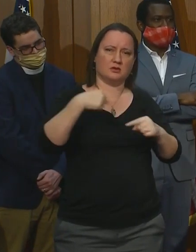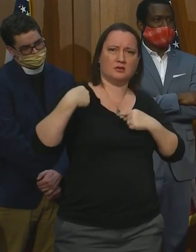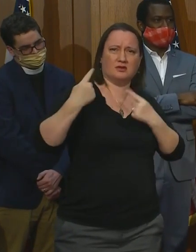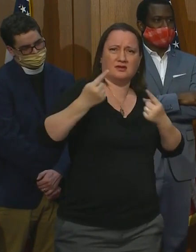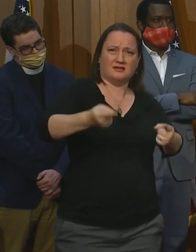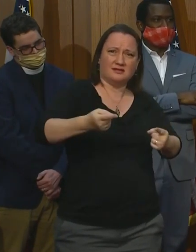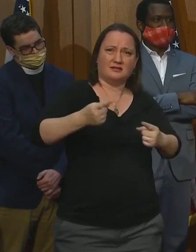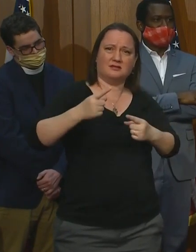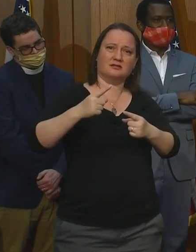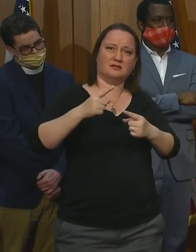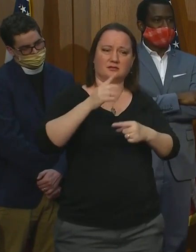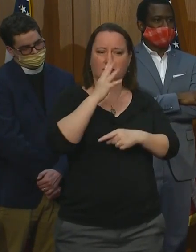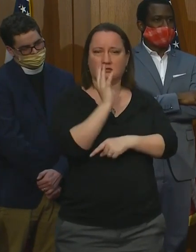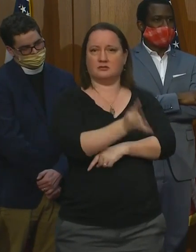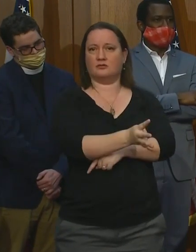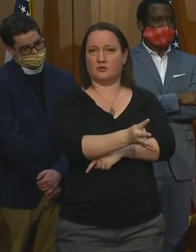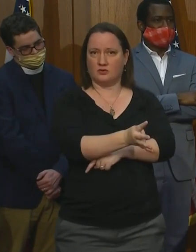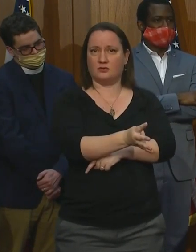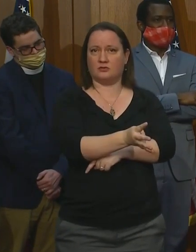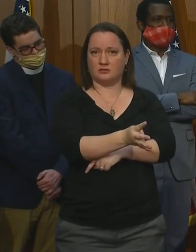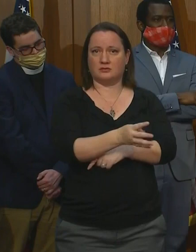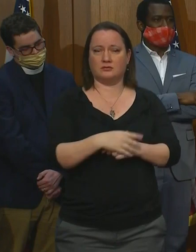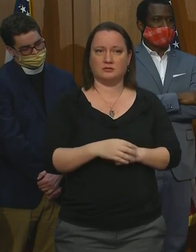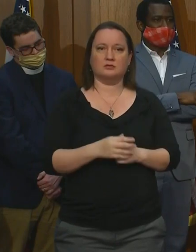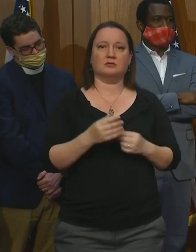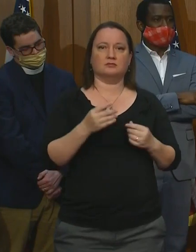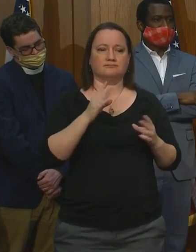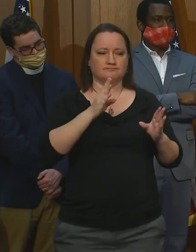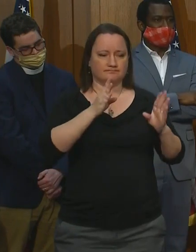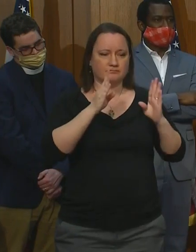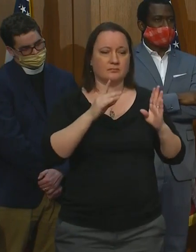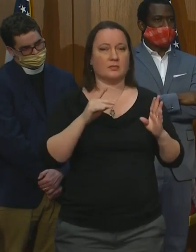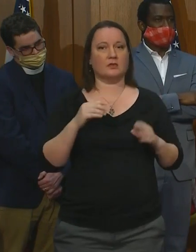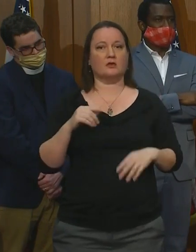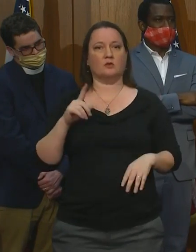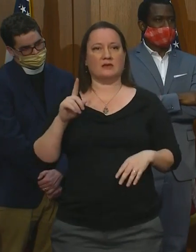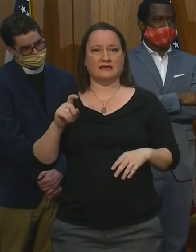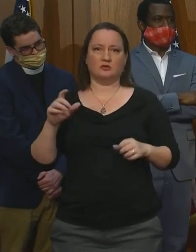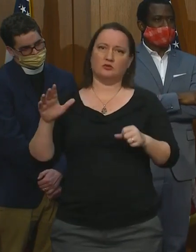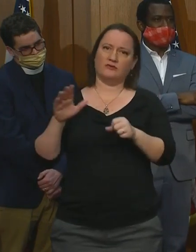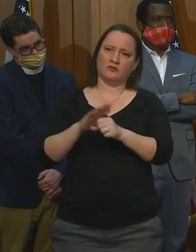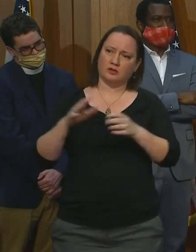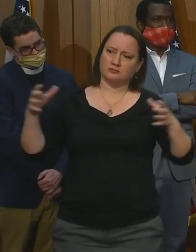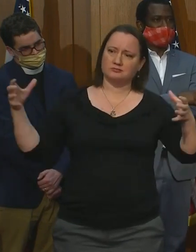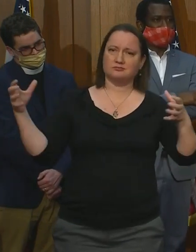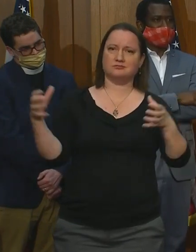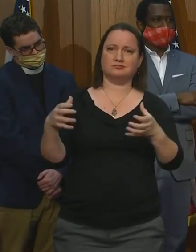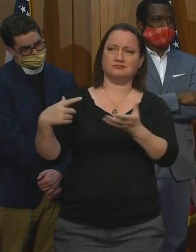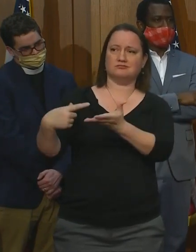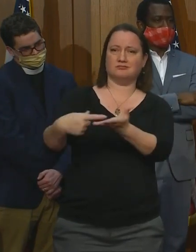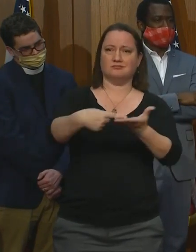ARE THE MOST MARGINALIZED. AND SO WE ARE ABLE TO FULLY COME TO